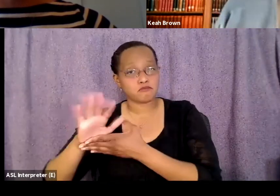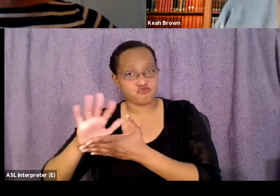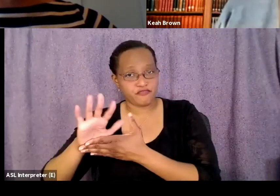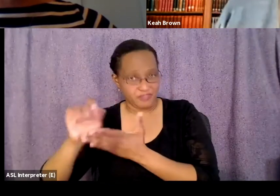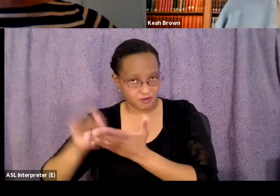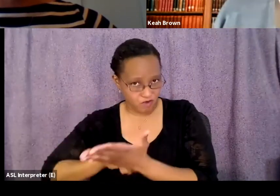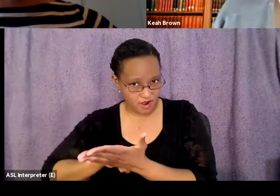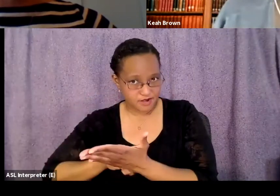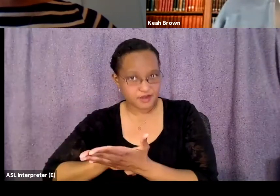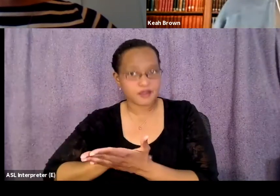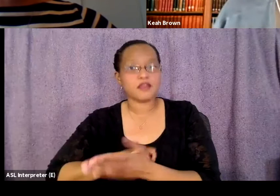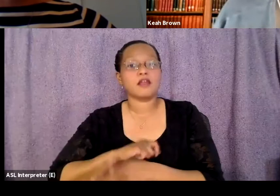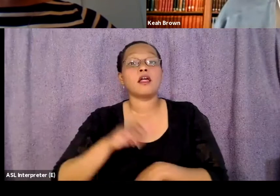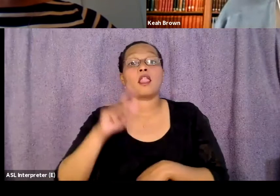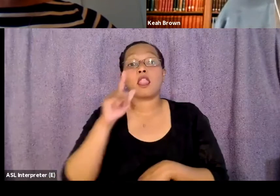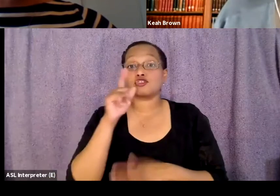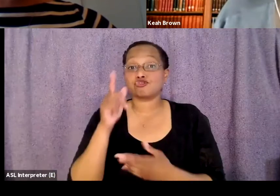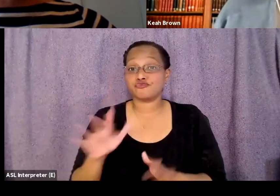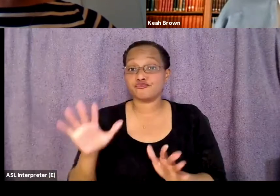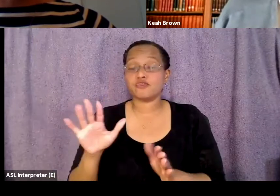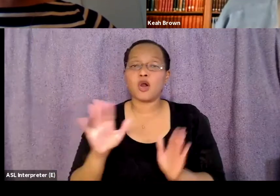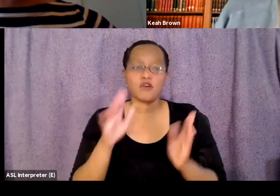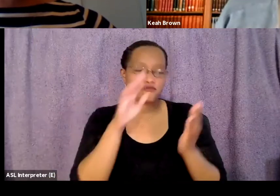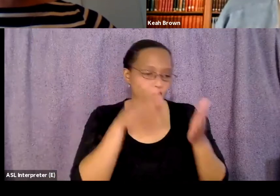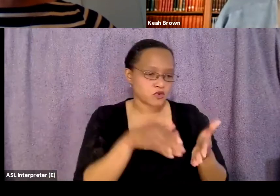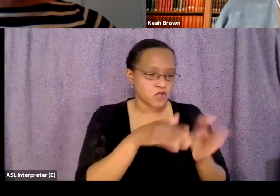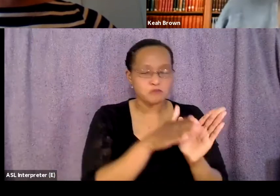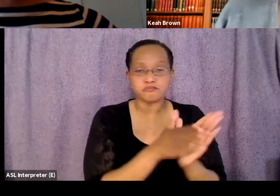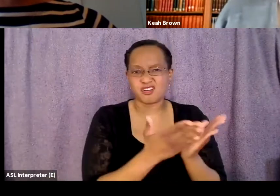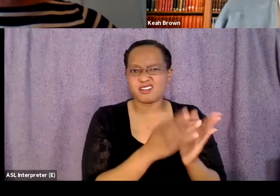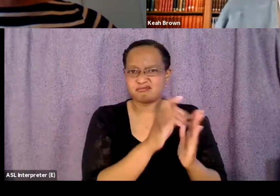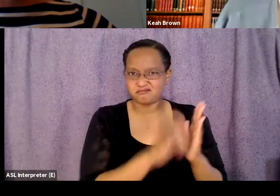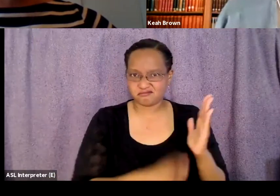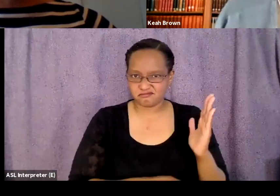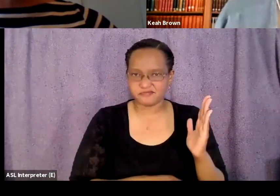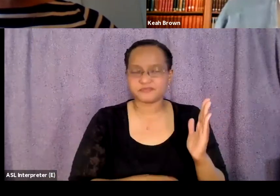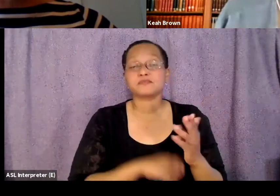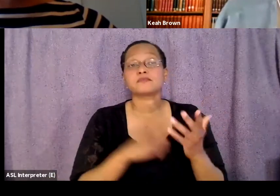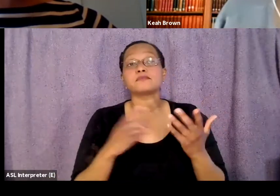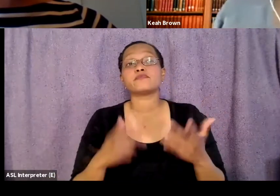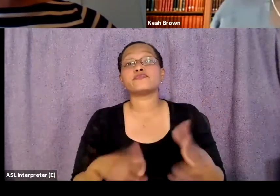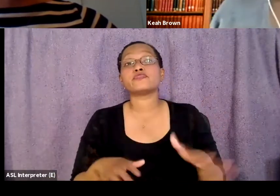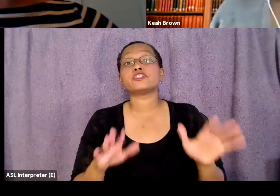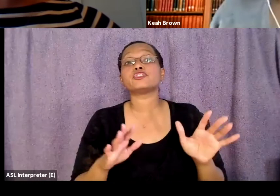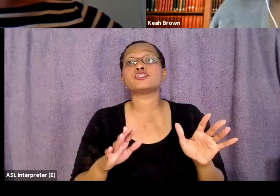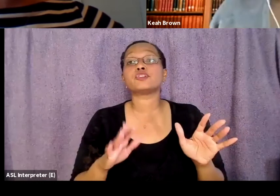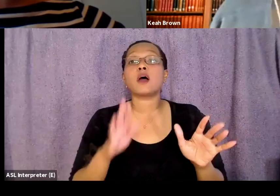Keah Brown: After lunch I work on a book and then after that I work on you know, a TV show